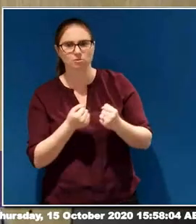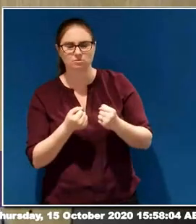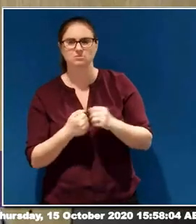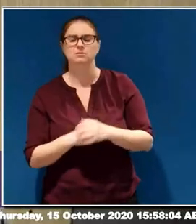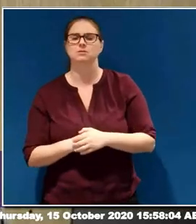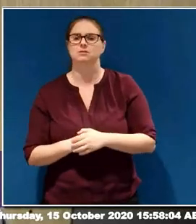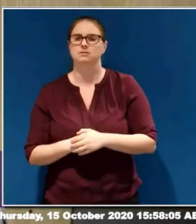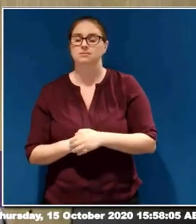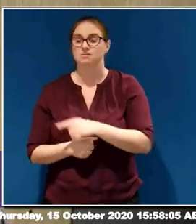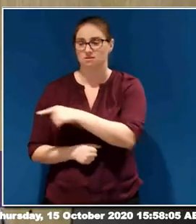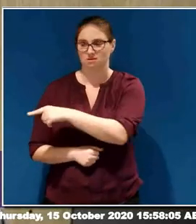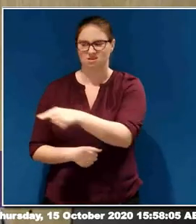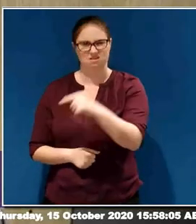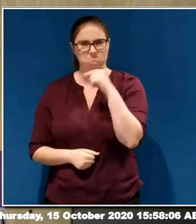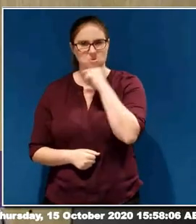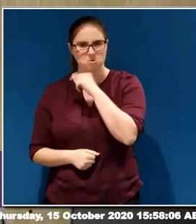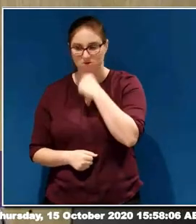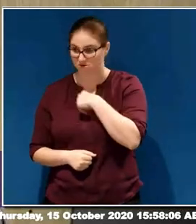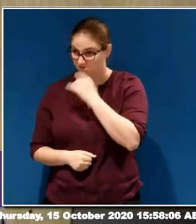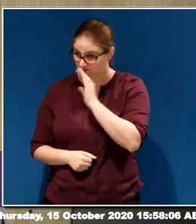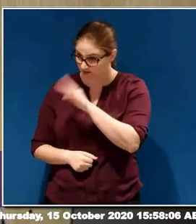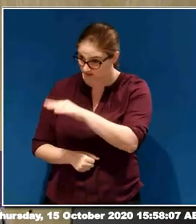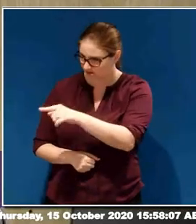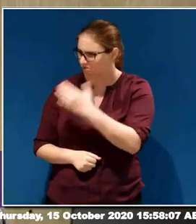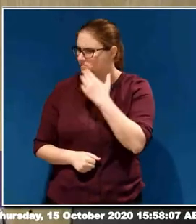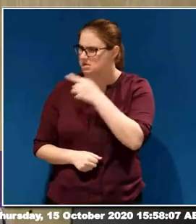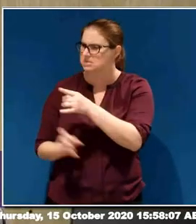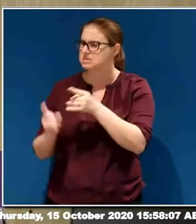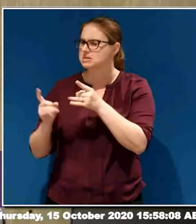school, the majority of them said kindergarten to Year 2.